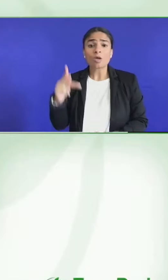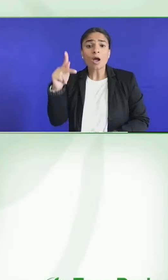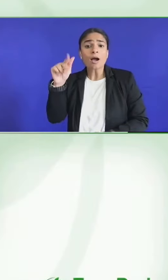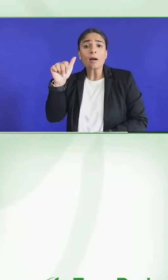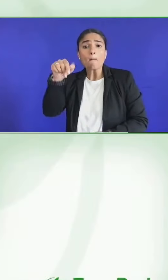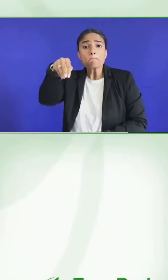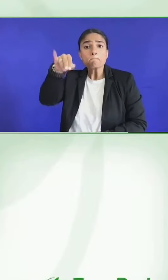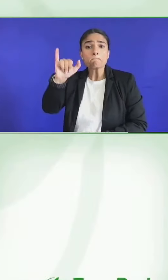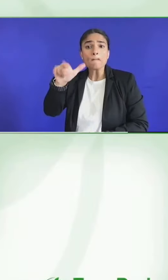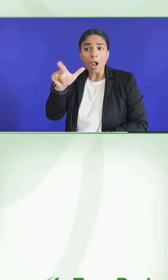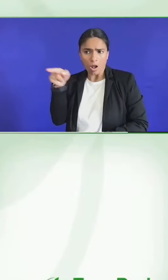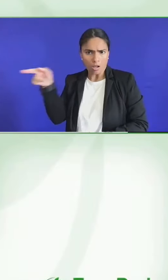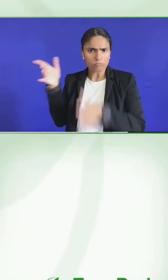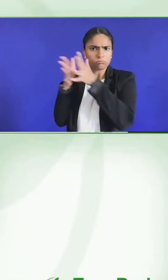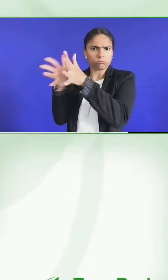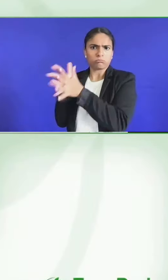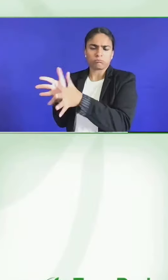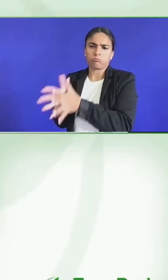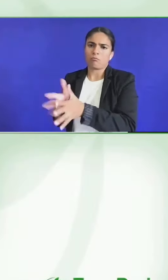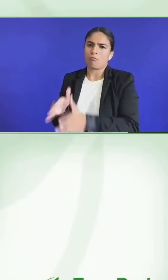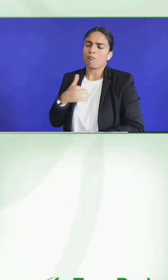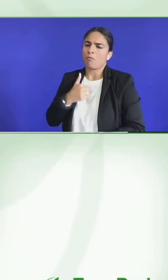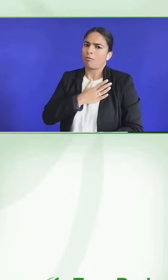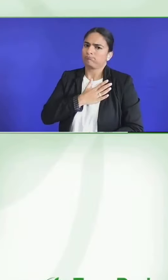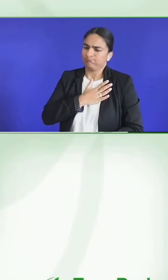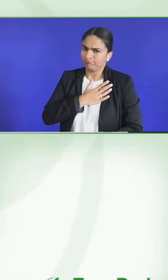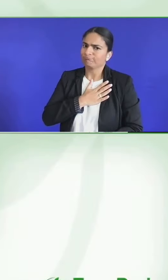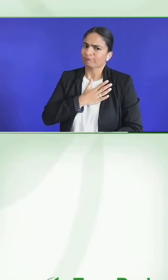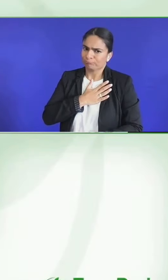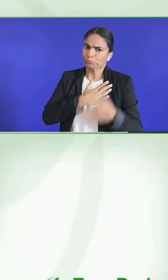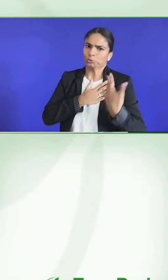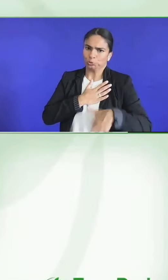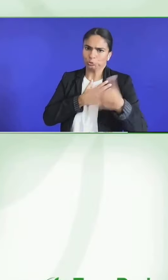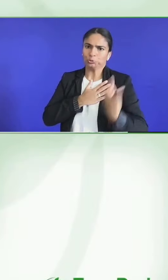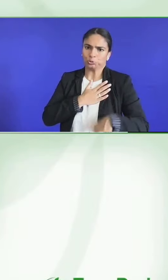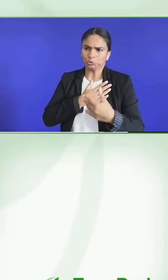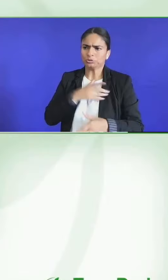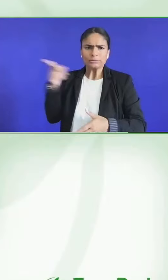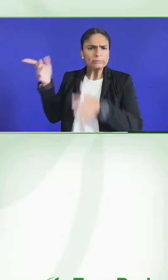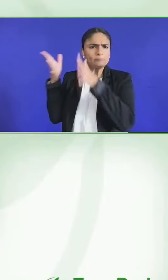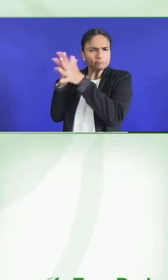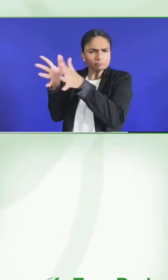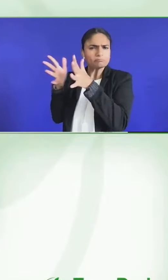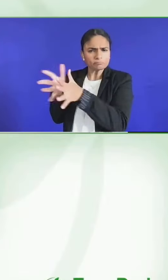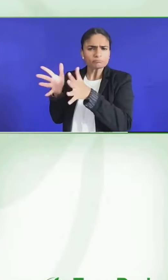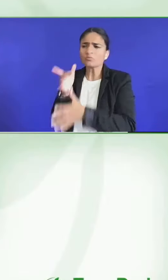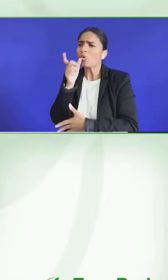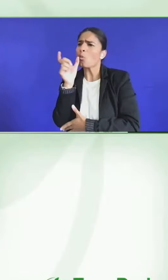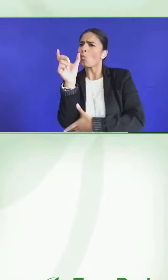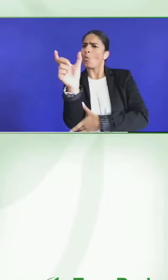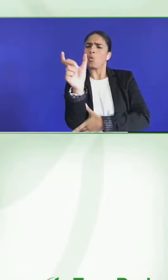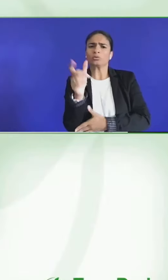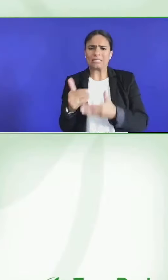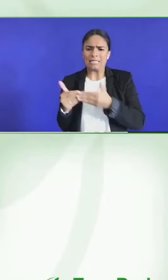The strength of the model is of course the choice of freedom, the freedom of choice for the users.